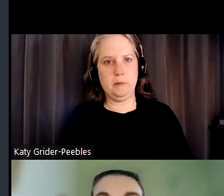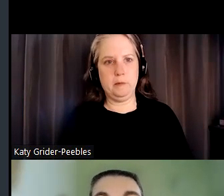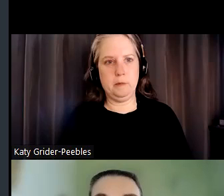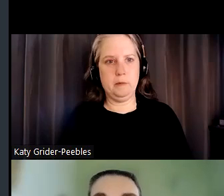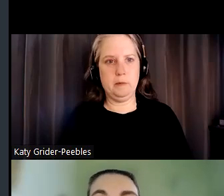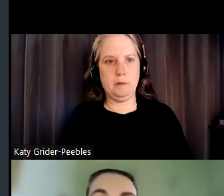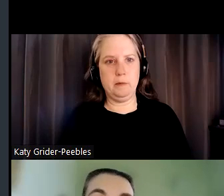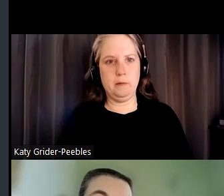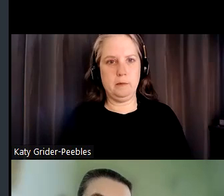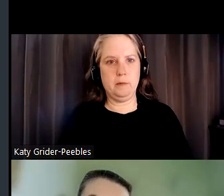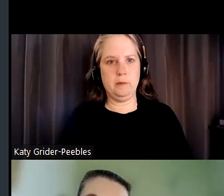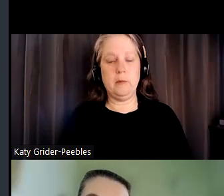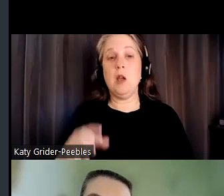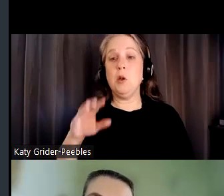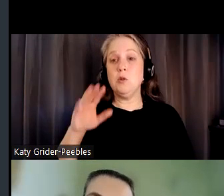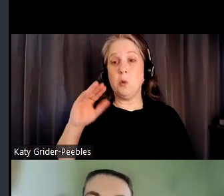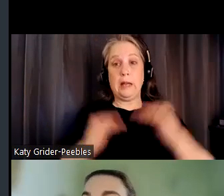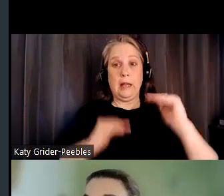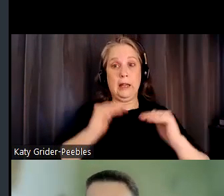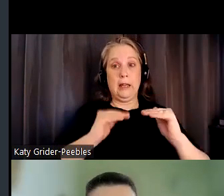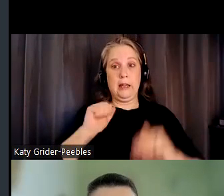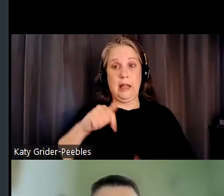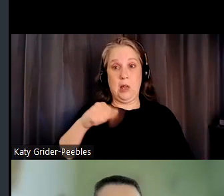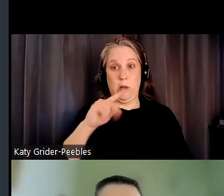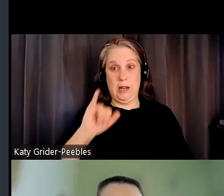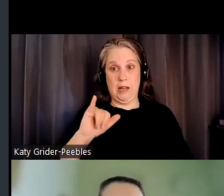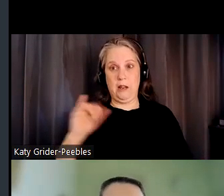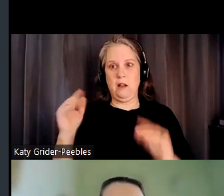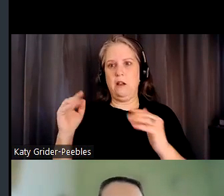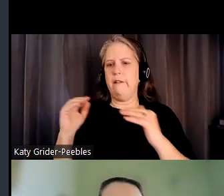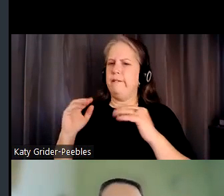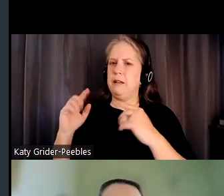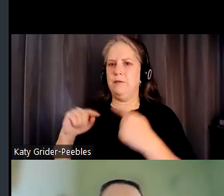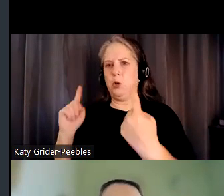Equity v. equality. This is a spot where a lot of people